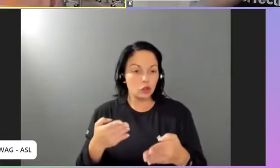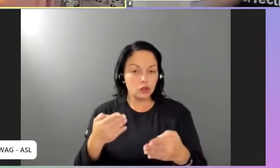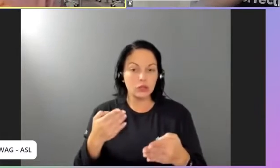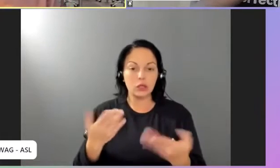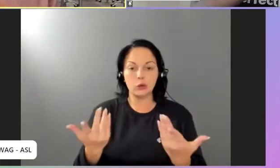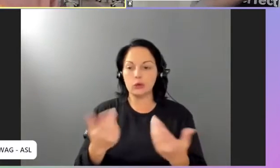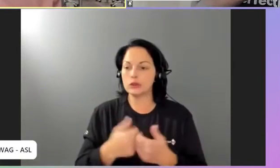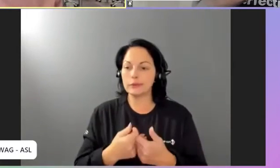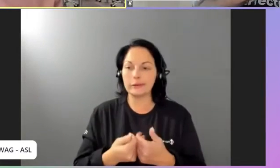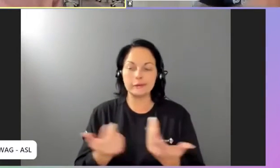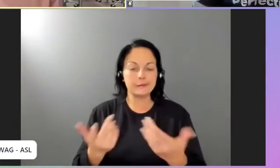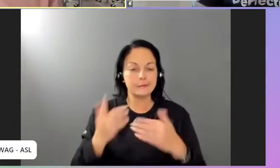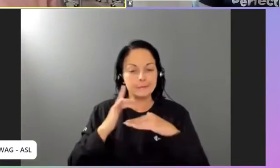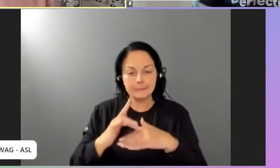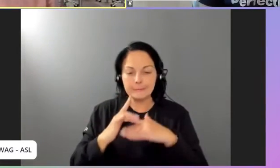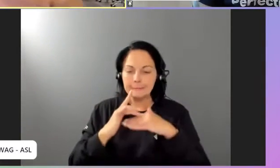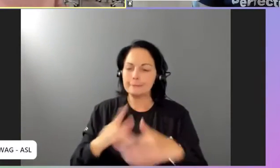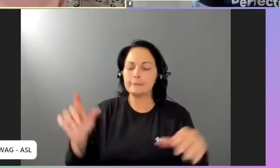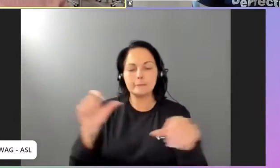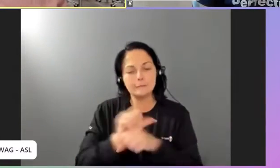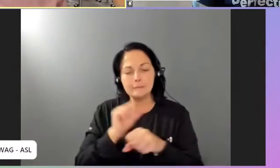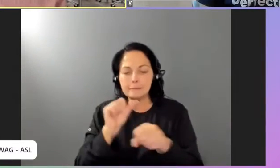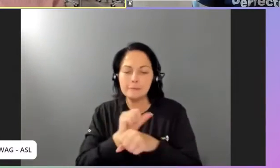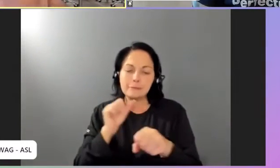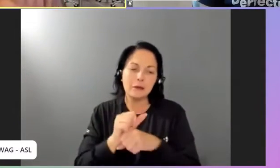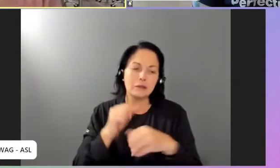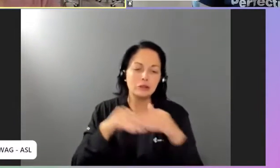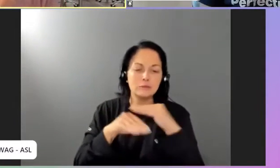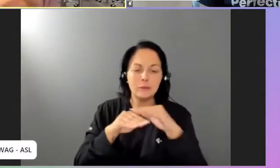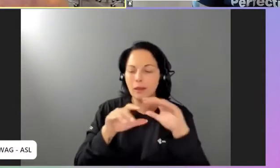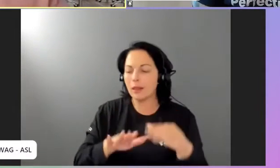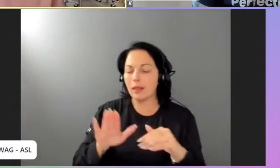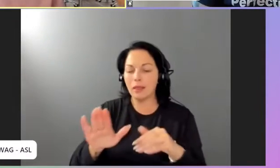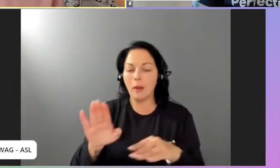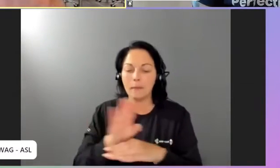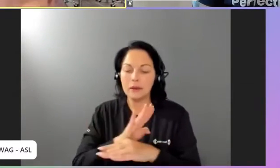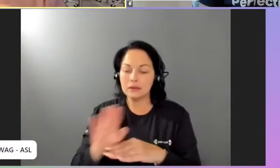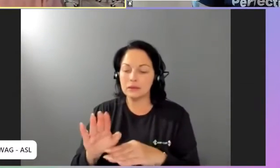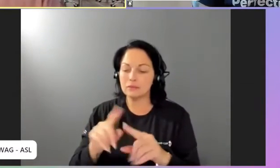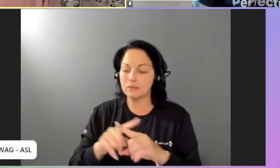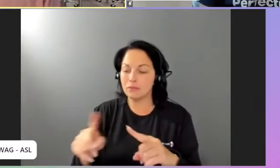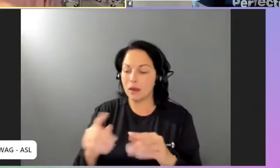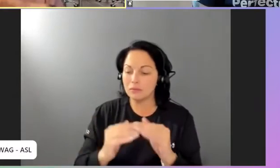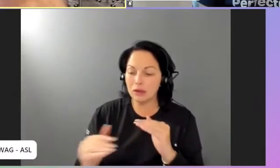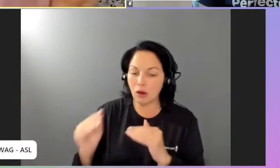beyond a pocket of heroic effort and that one, we all know that one really good person who's been slogging